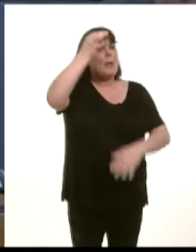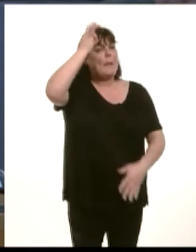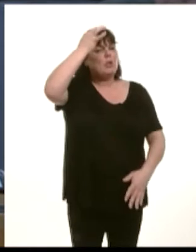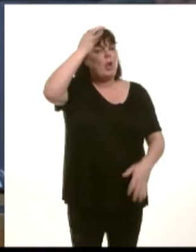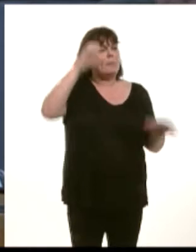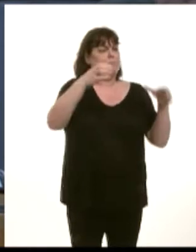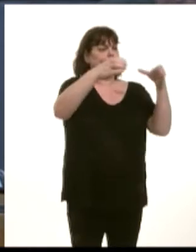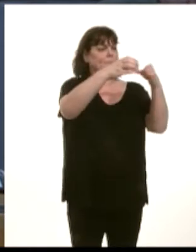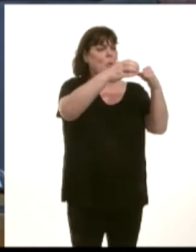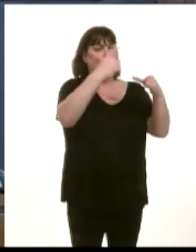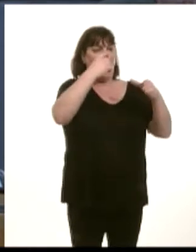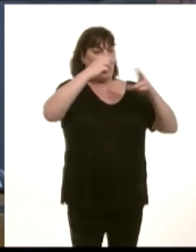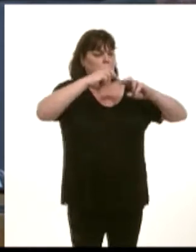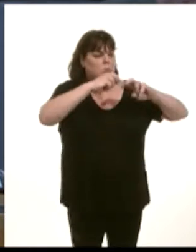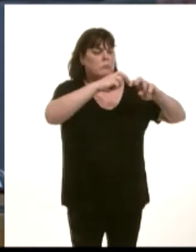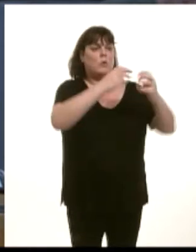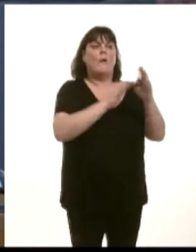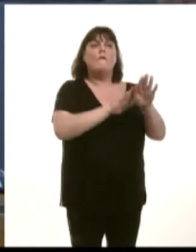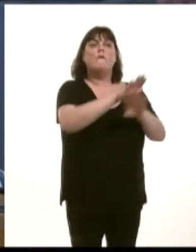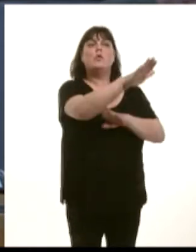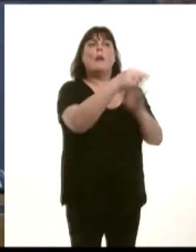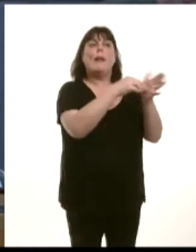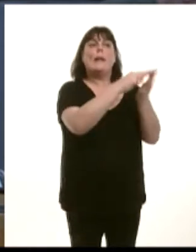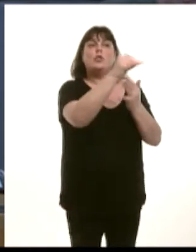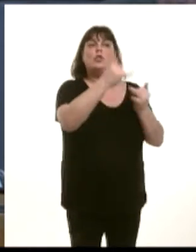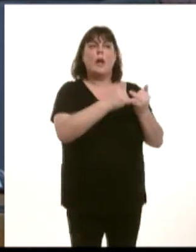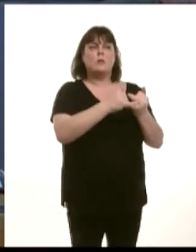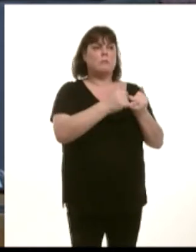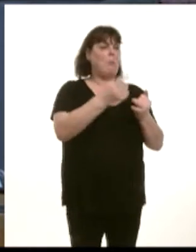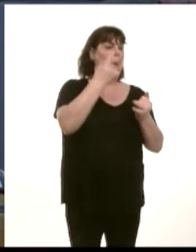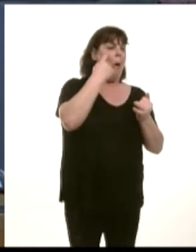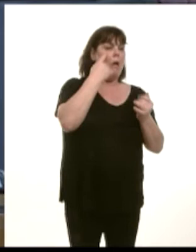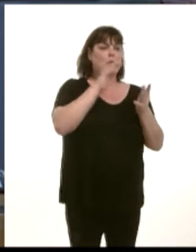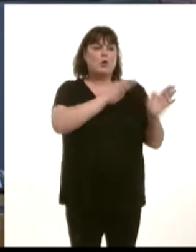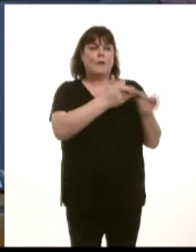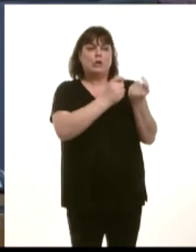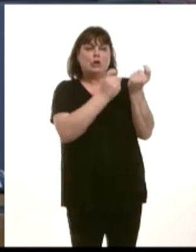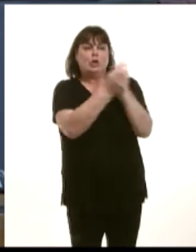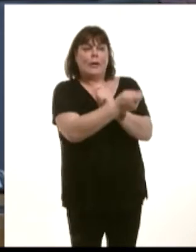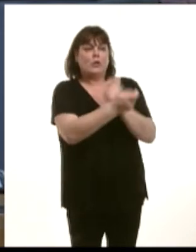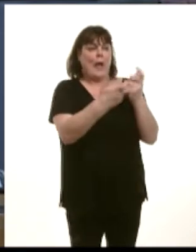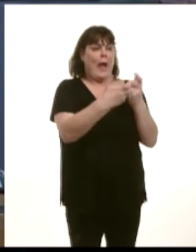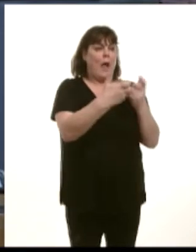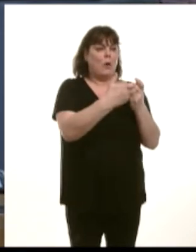of the NHS that reflects how services need to change to reflect the demographic changes